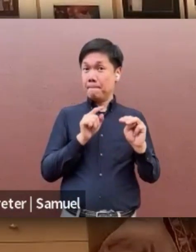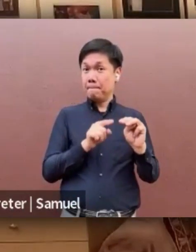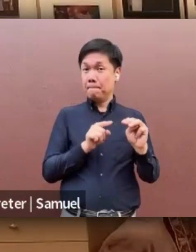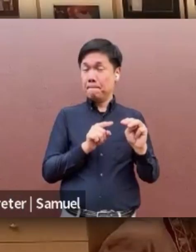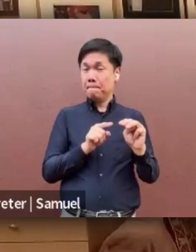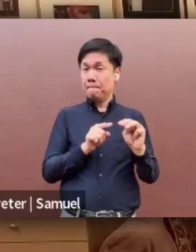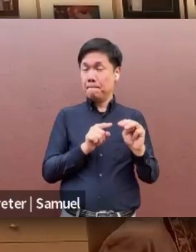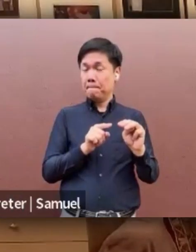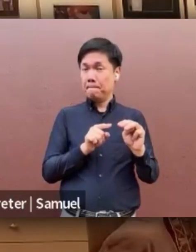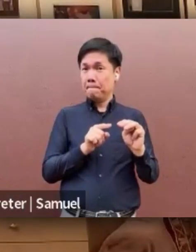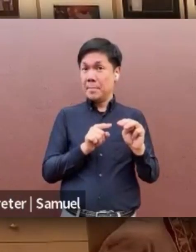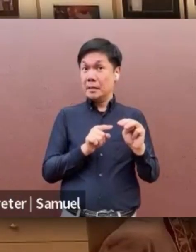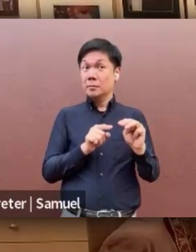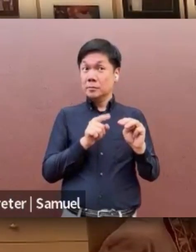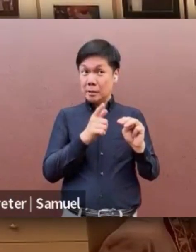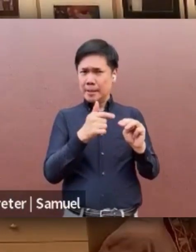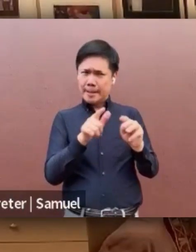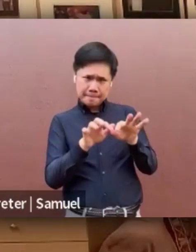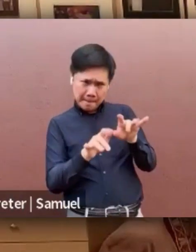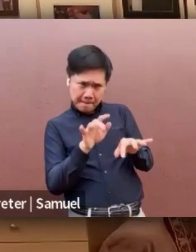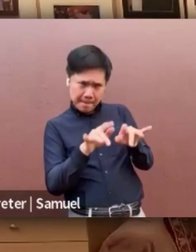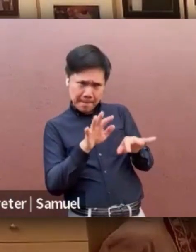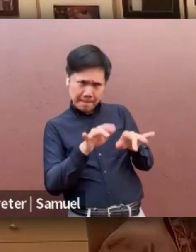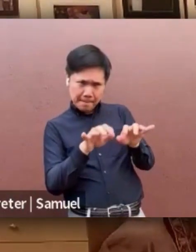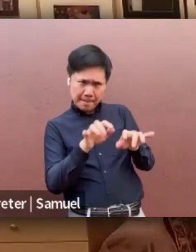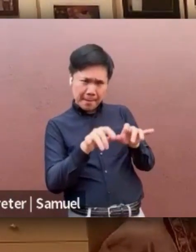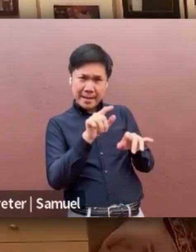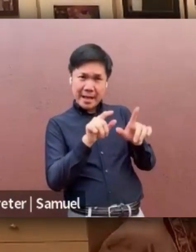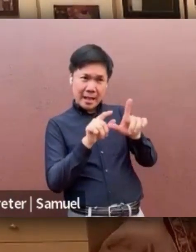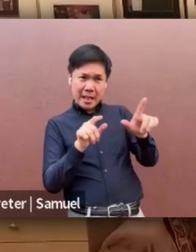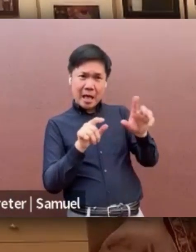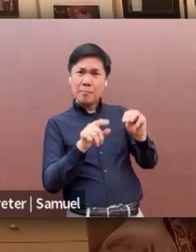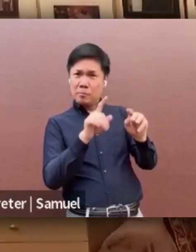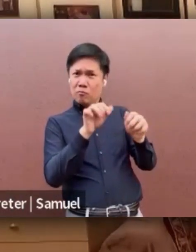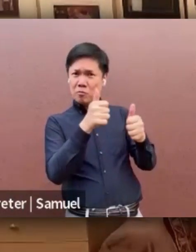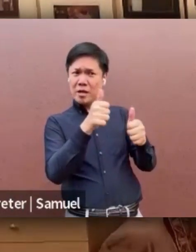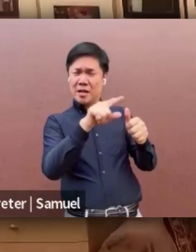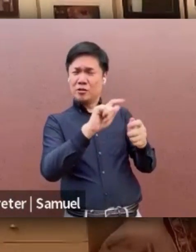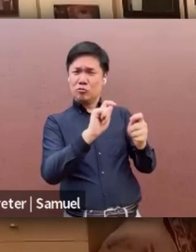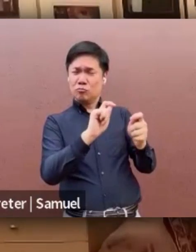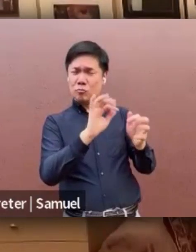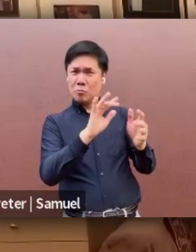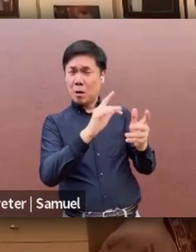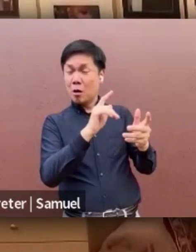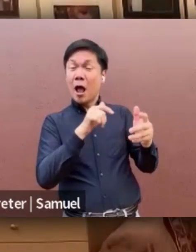language model programming tools to see whether coaching them actually produces accessible code.